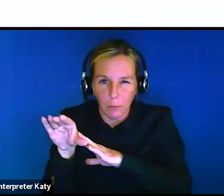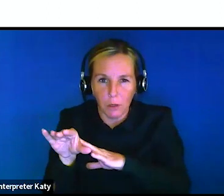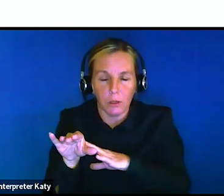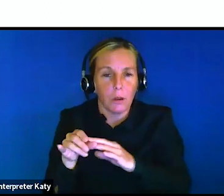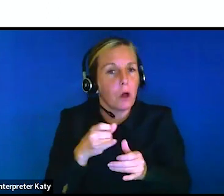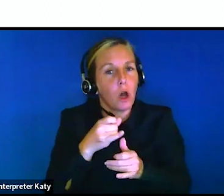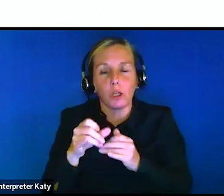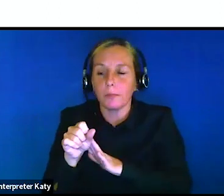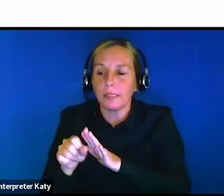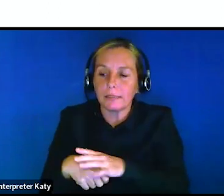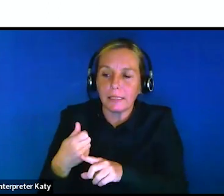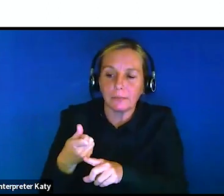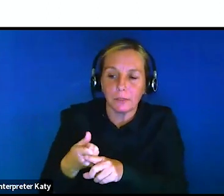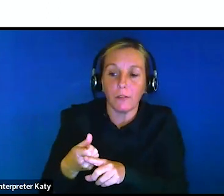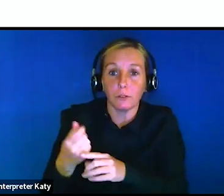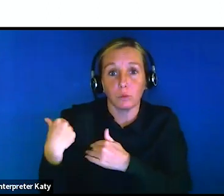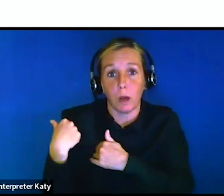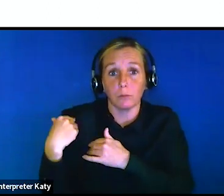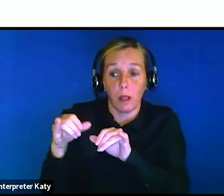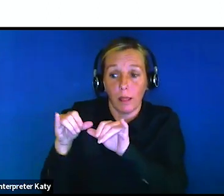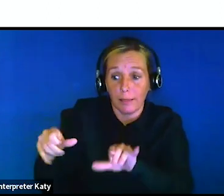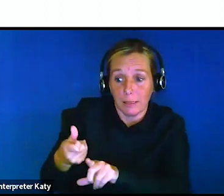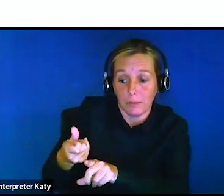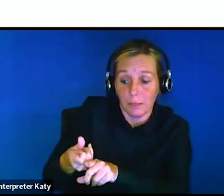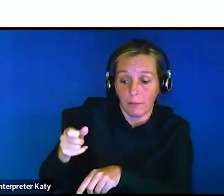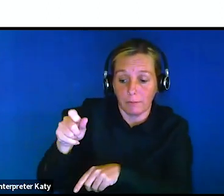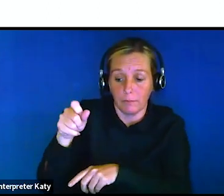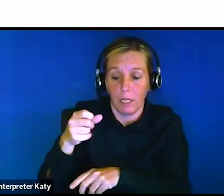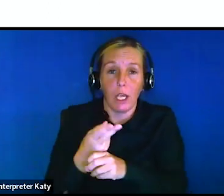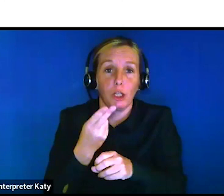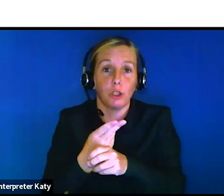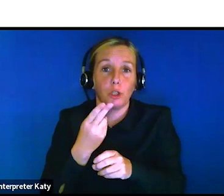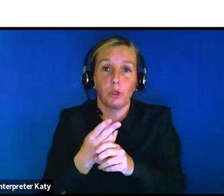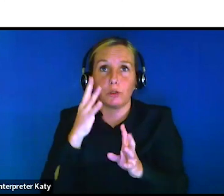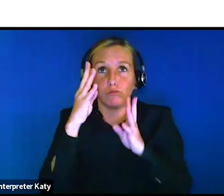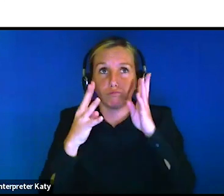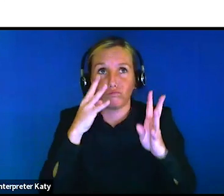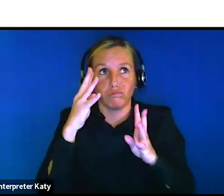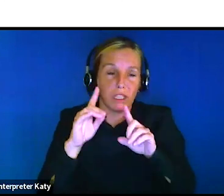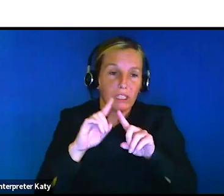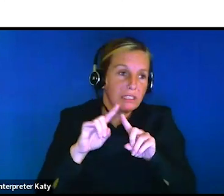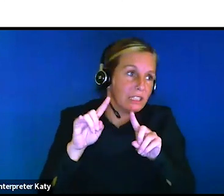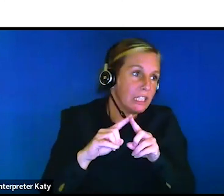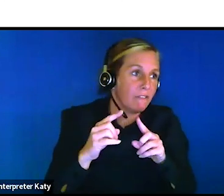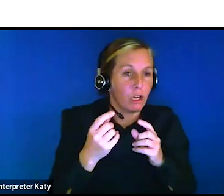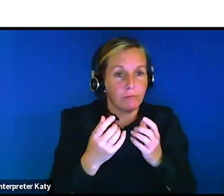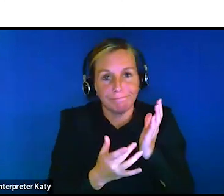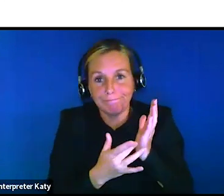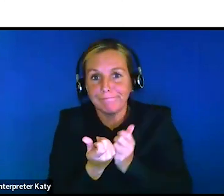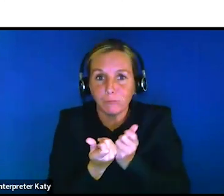for the system and utilizing innovative strategies to breed funding for 988 and crisis services.